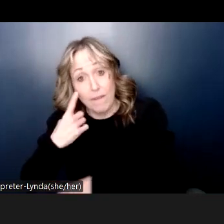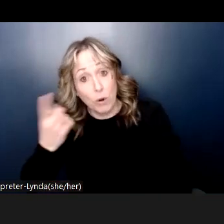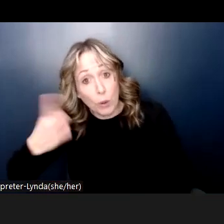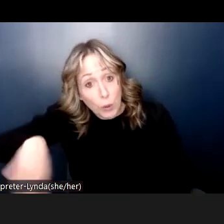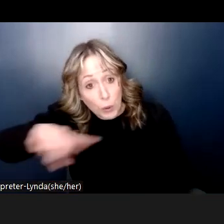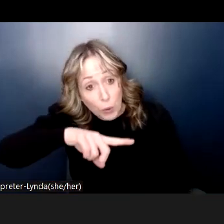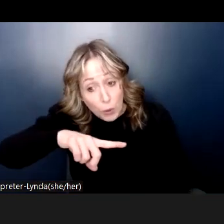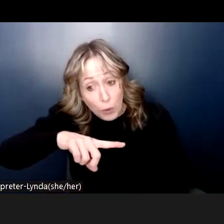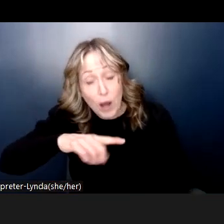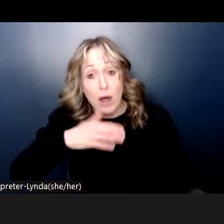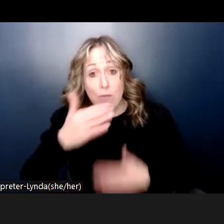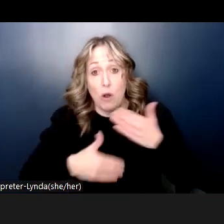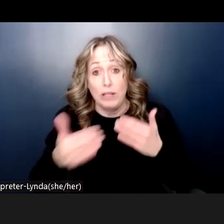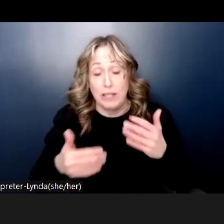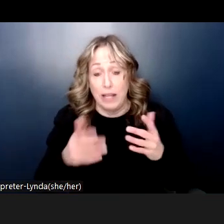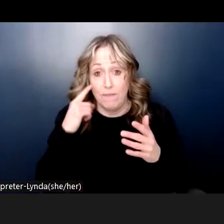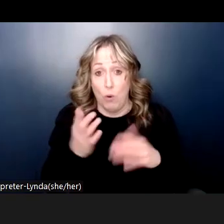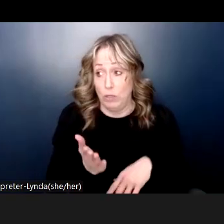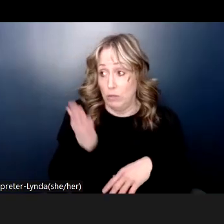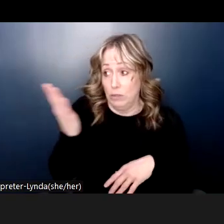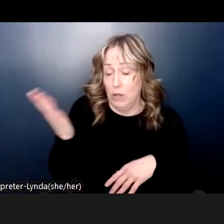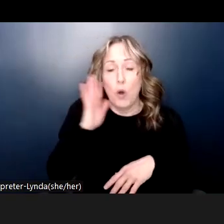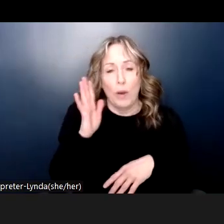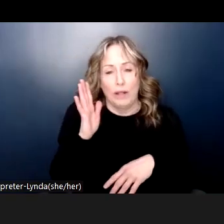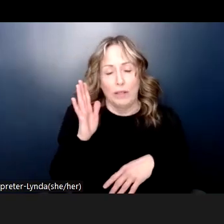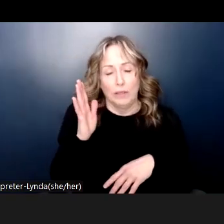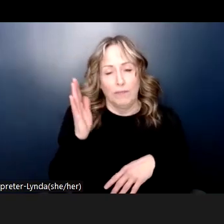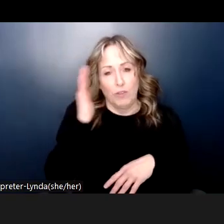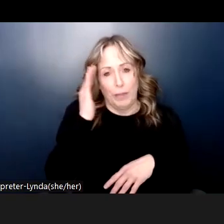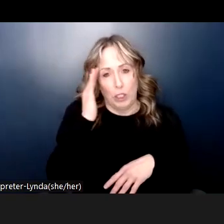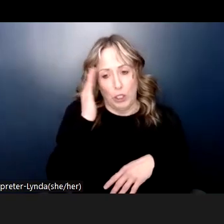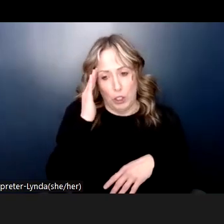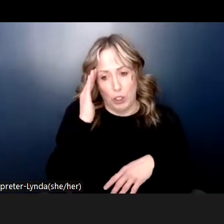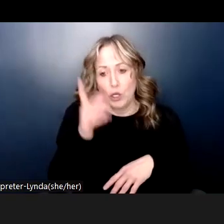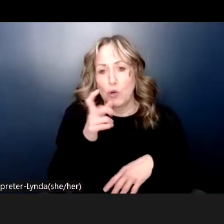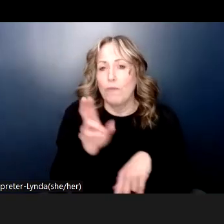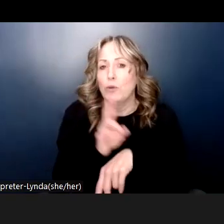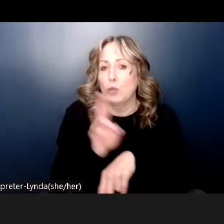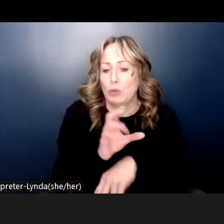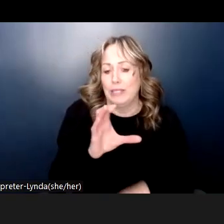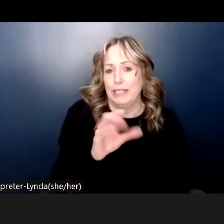for submitting a ticket will look very familiar to users who have used the CR solution desk in the past.